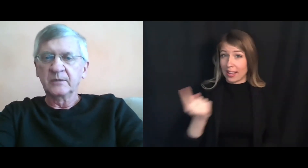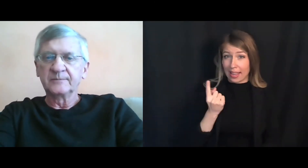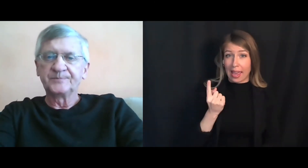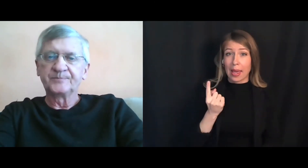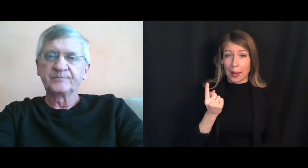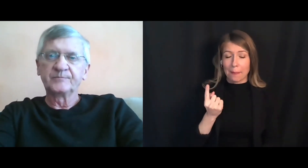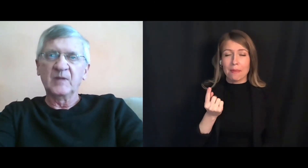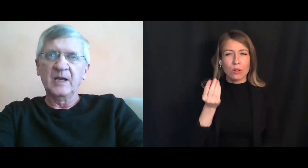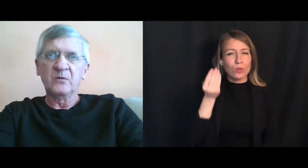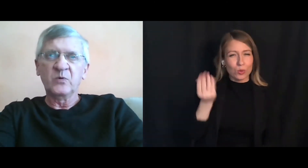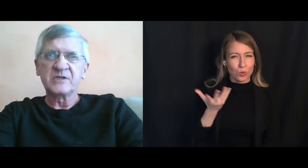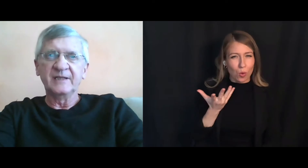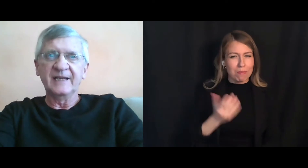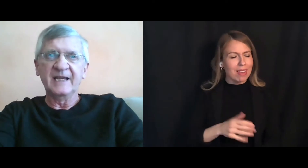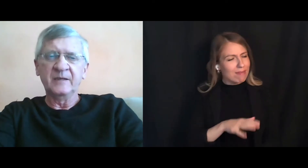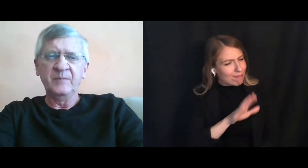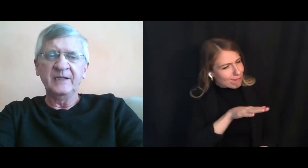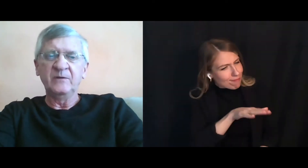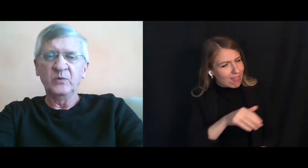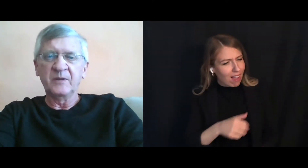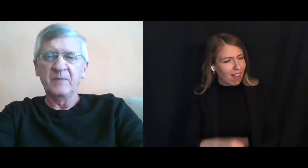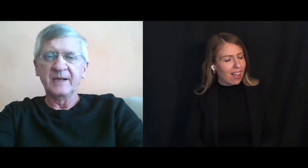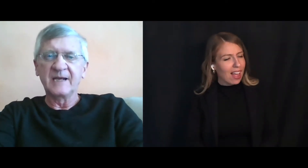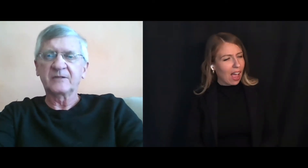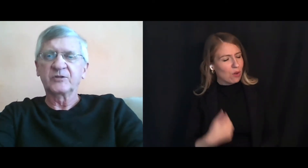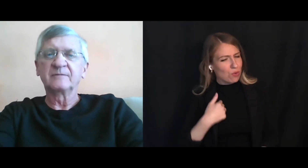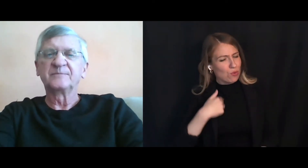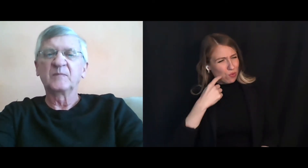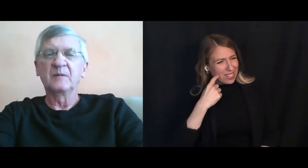Curt, I recently had a meeting with my doctor